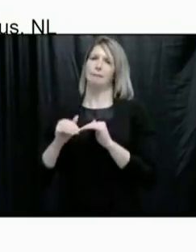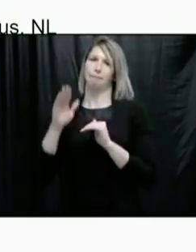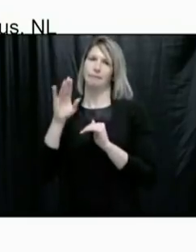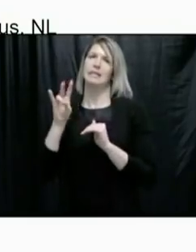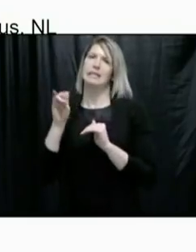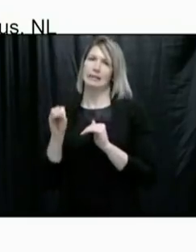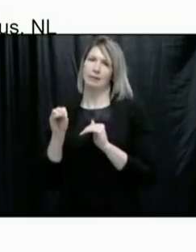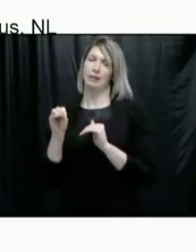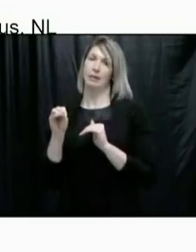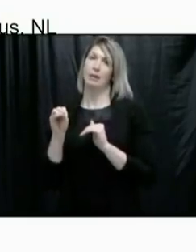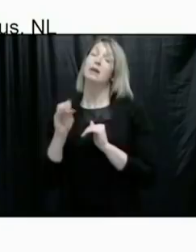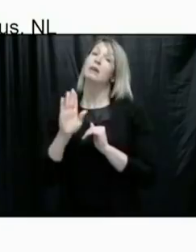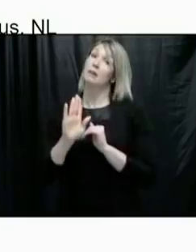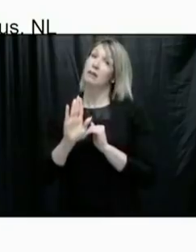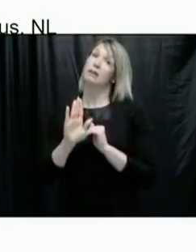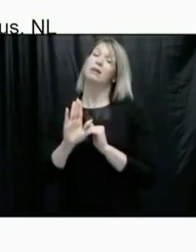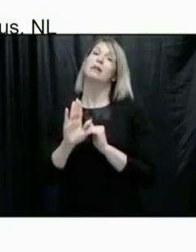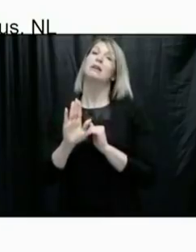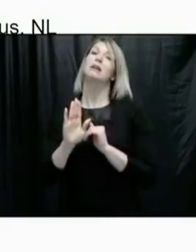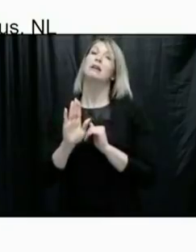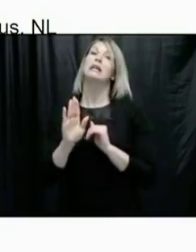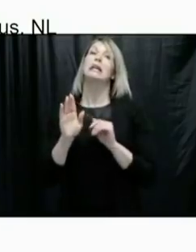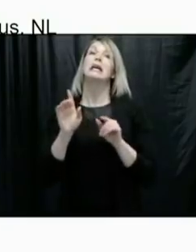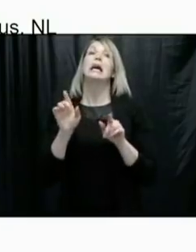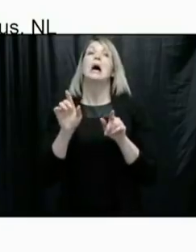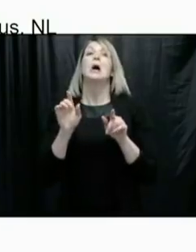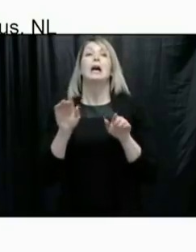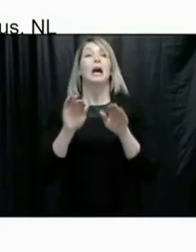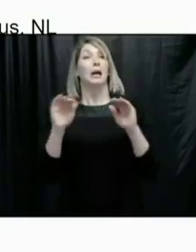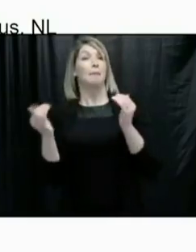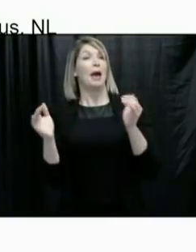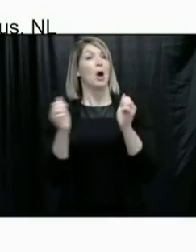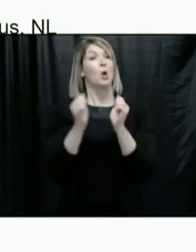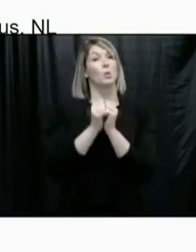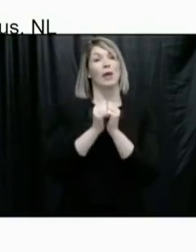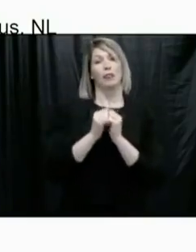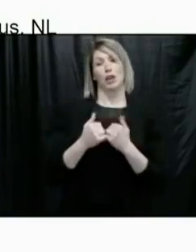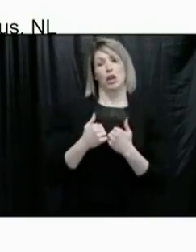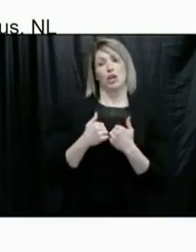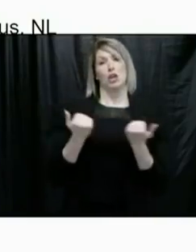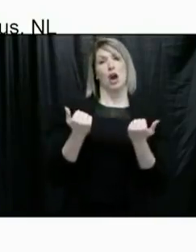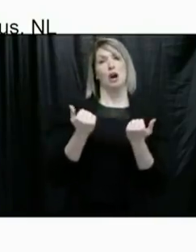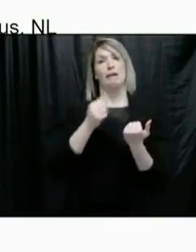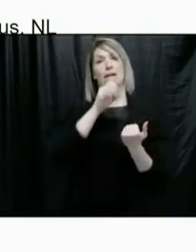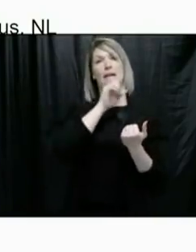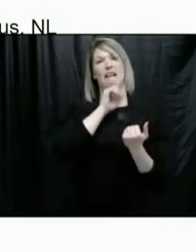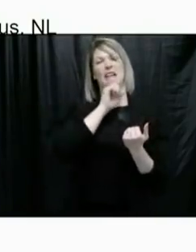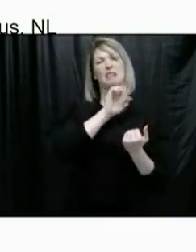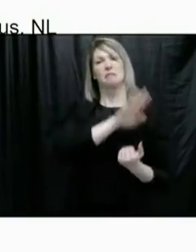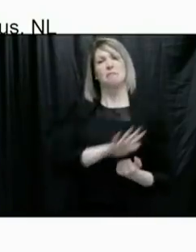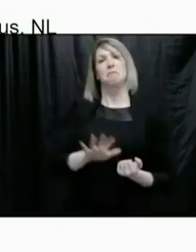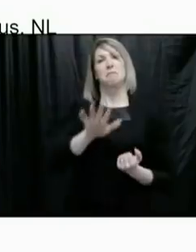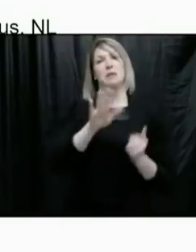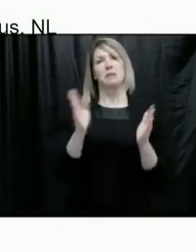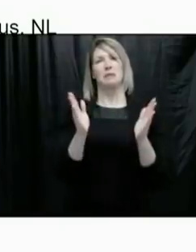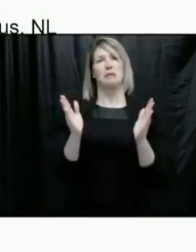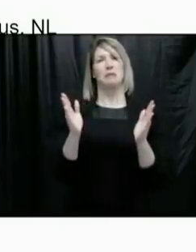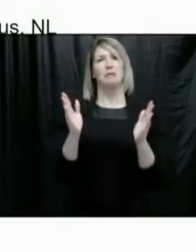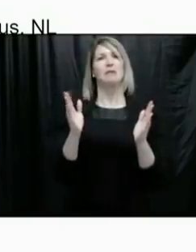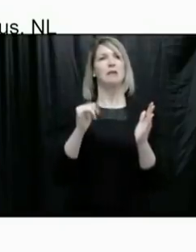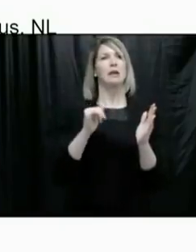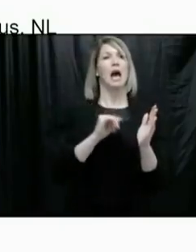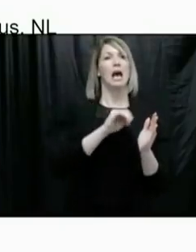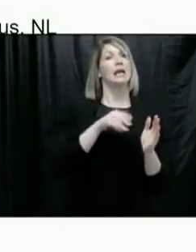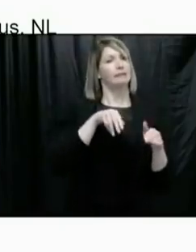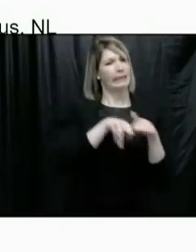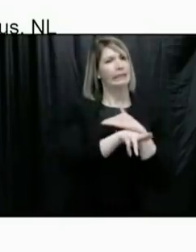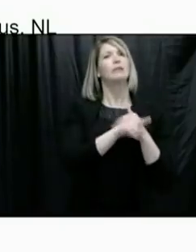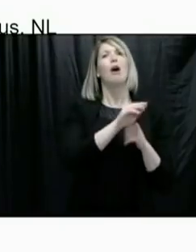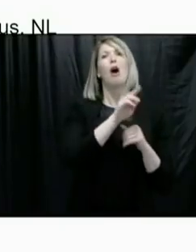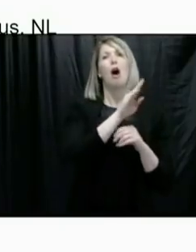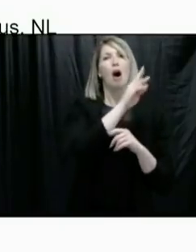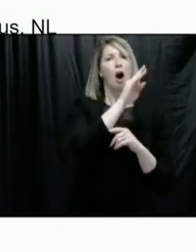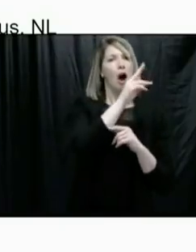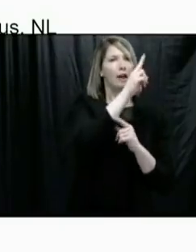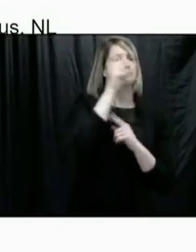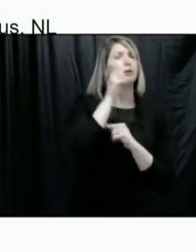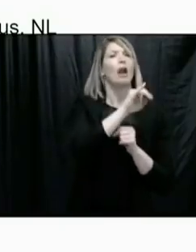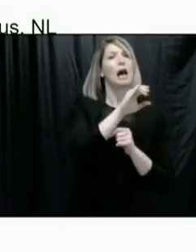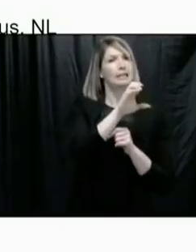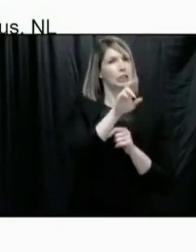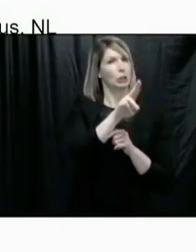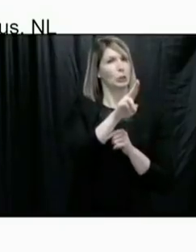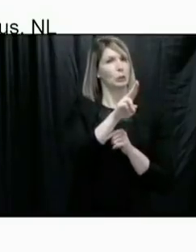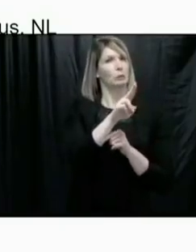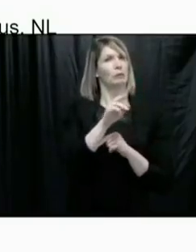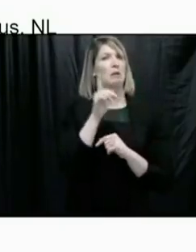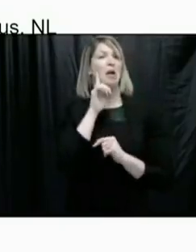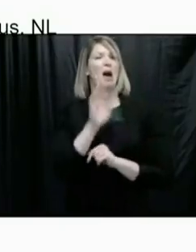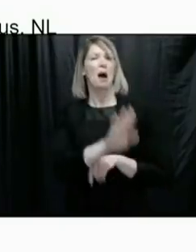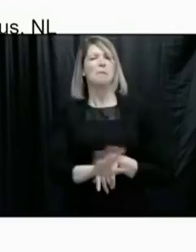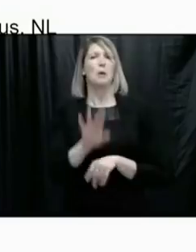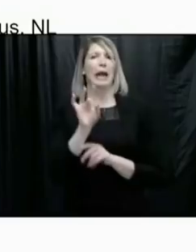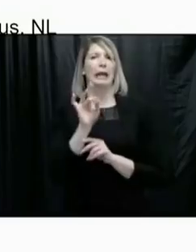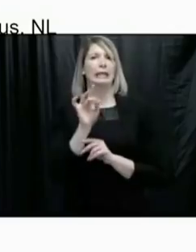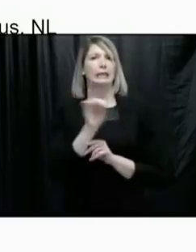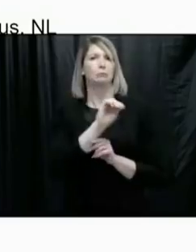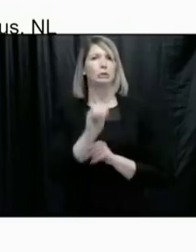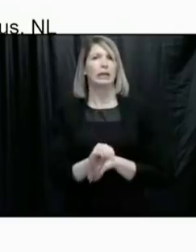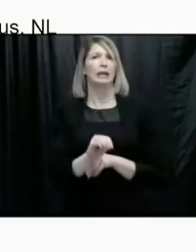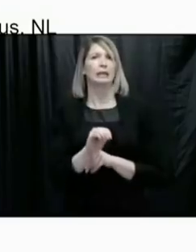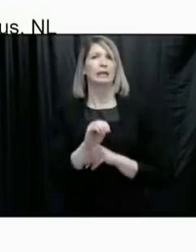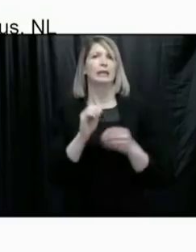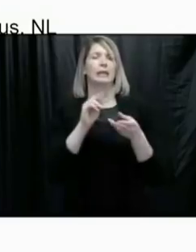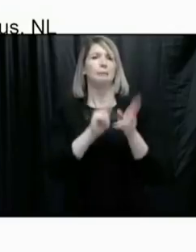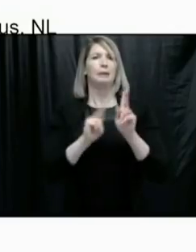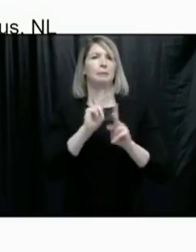PARTICULARLY CAUTIOUS.